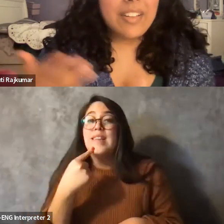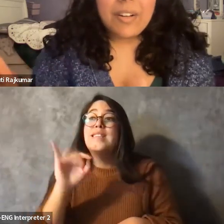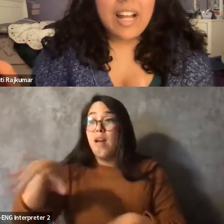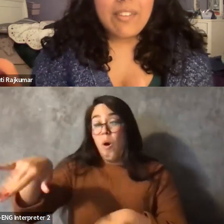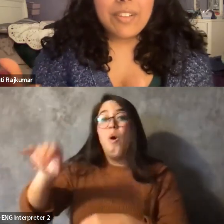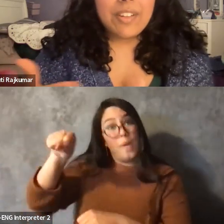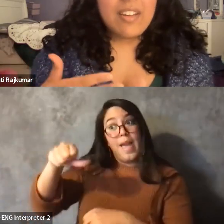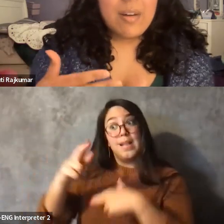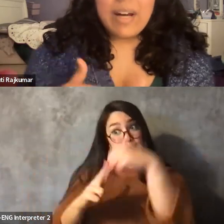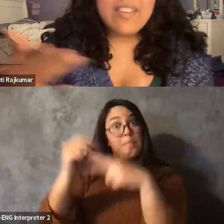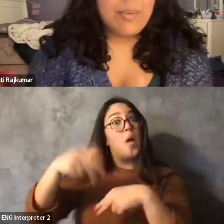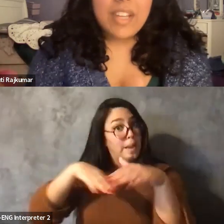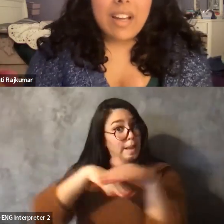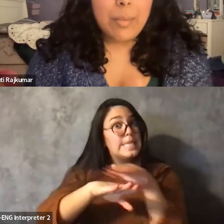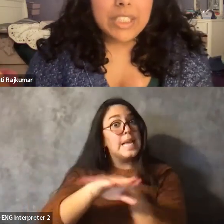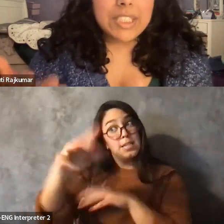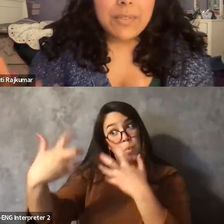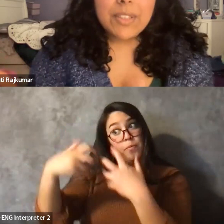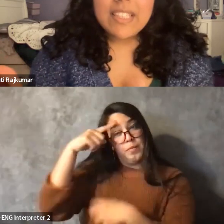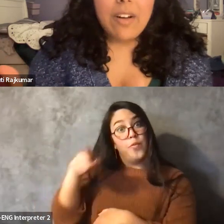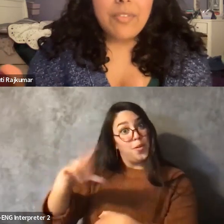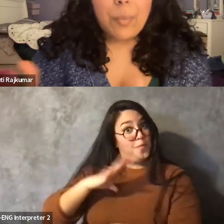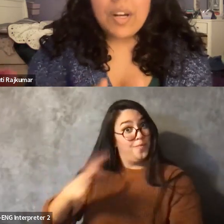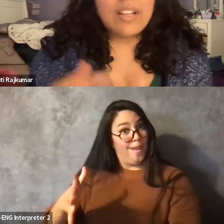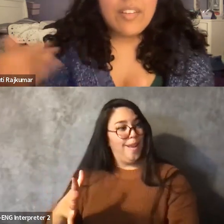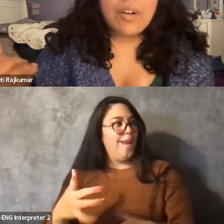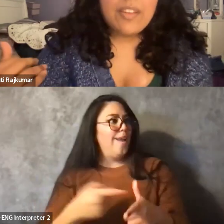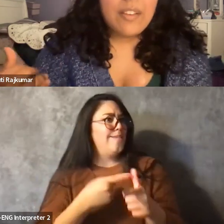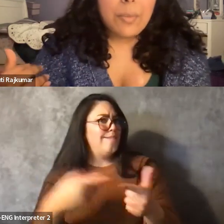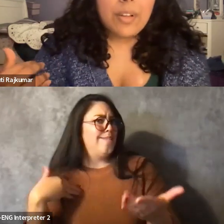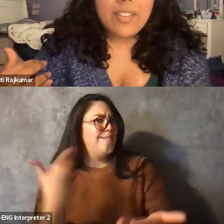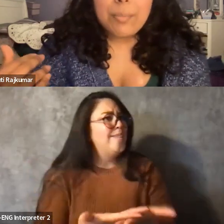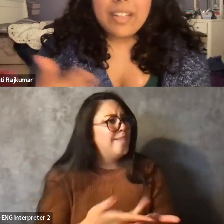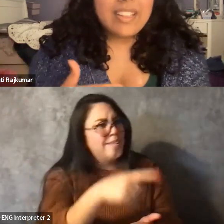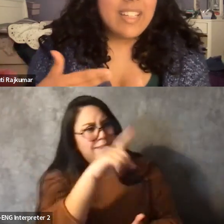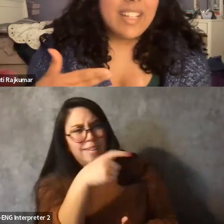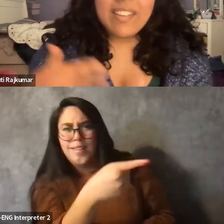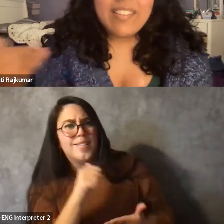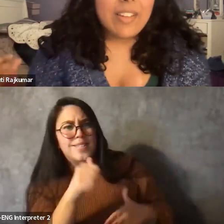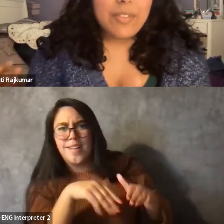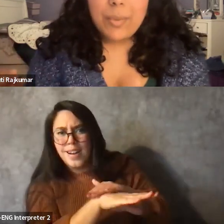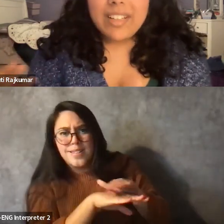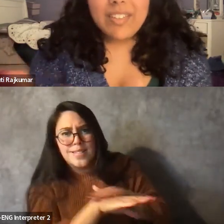and you're going to have to buy some of the accommodations for yourself. And we're going to install the other ones, but it's going to take a few weeks,